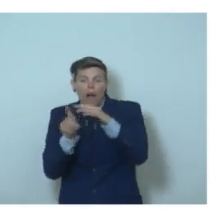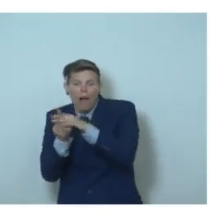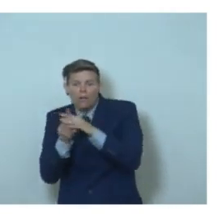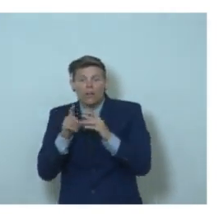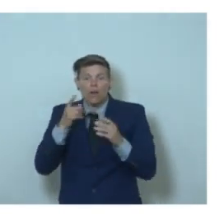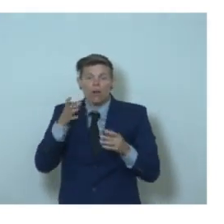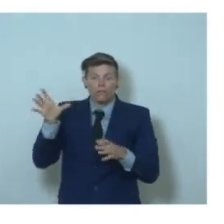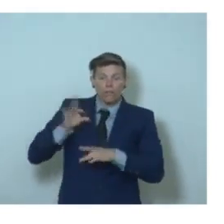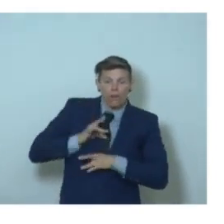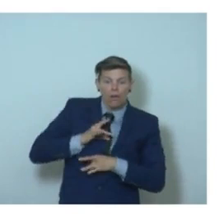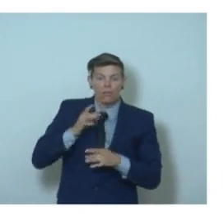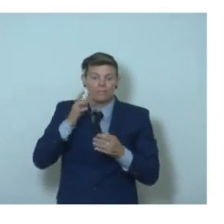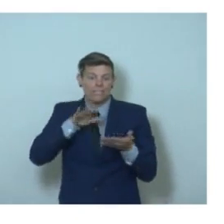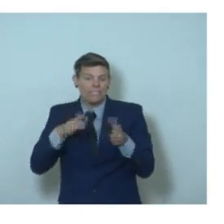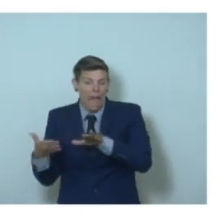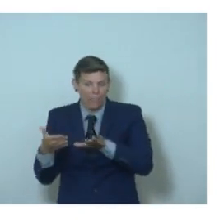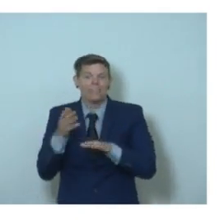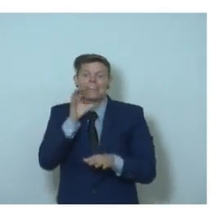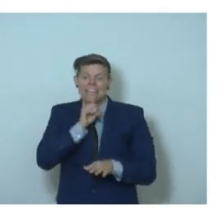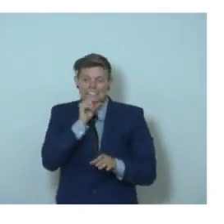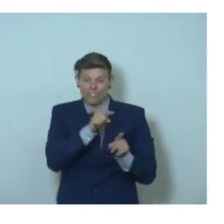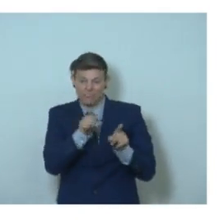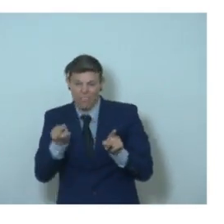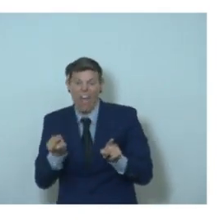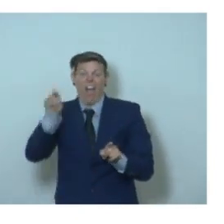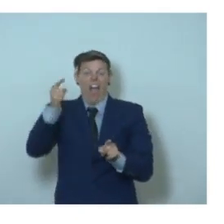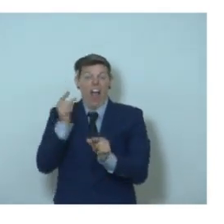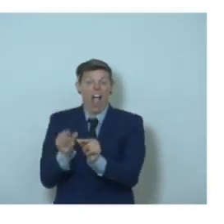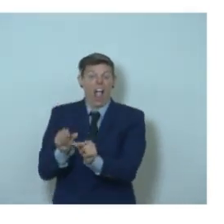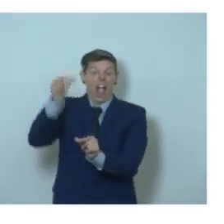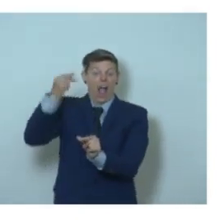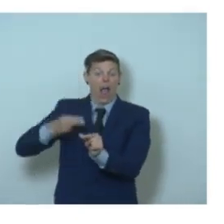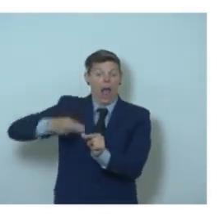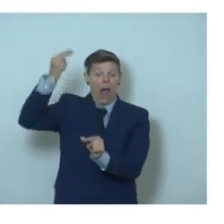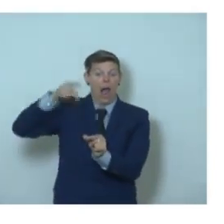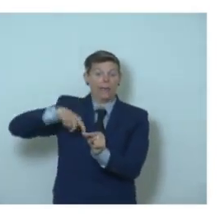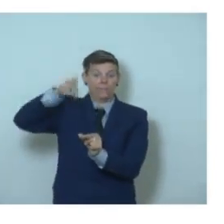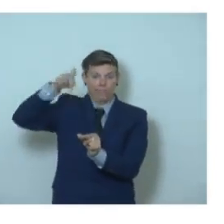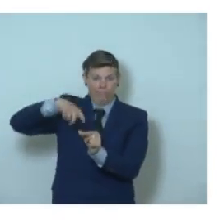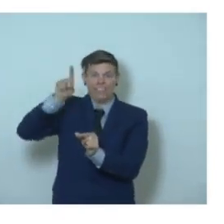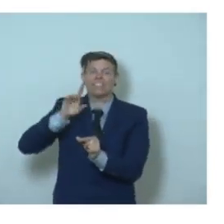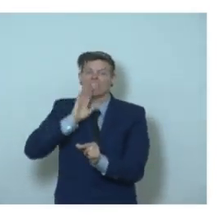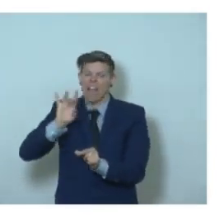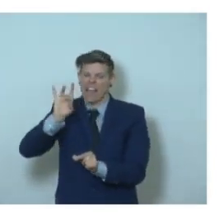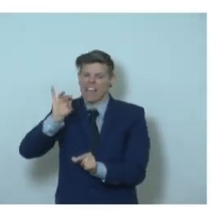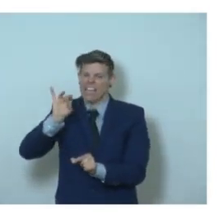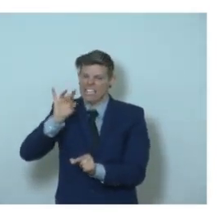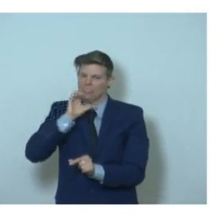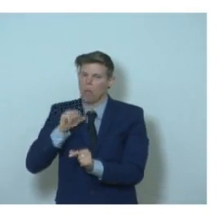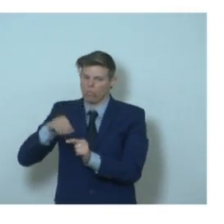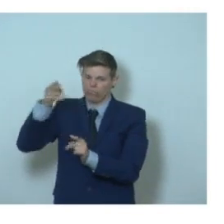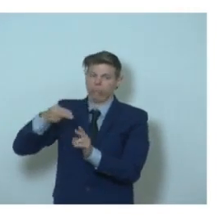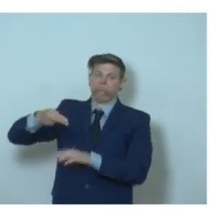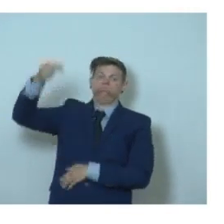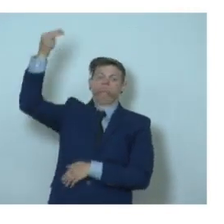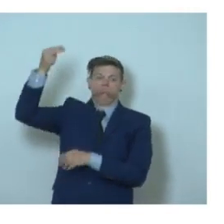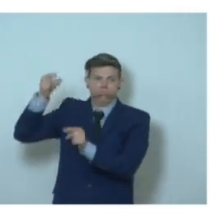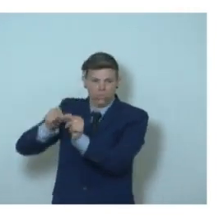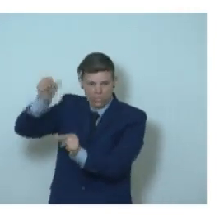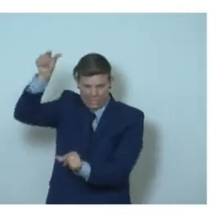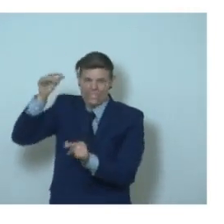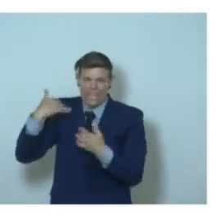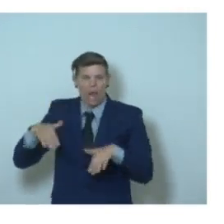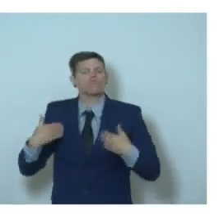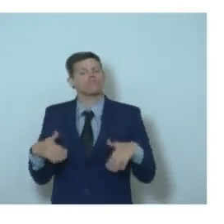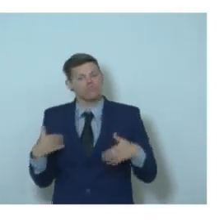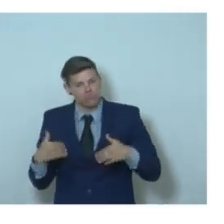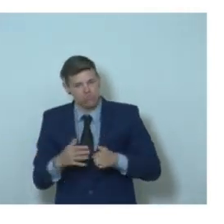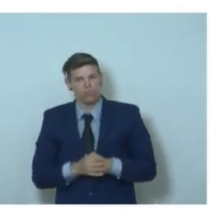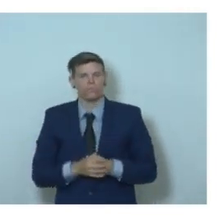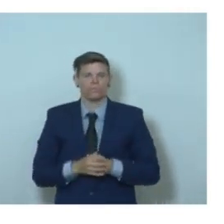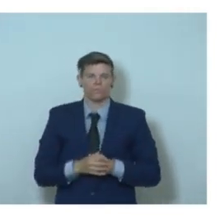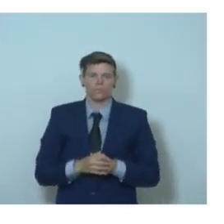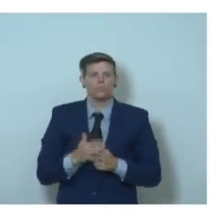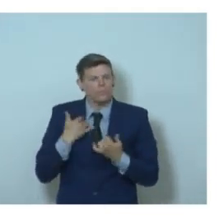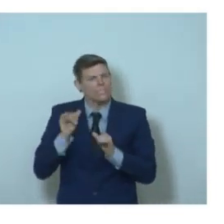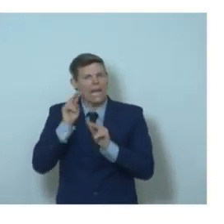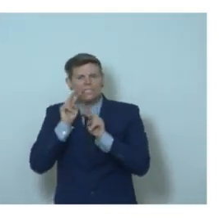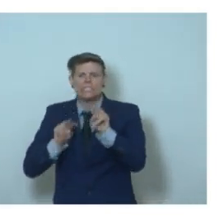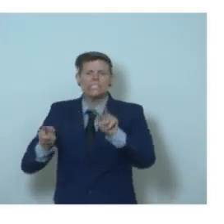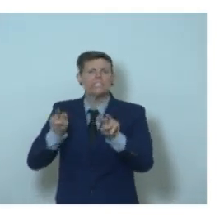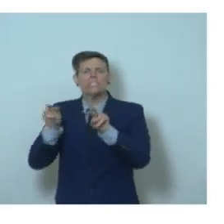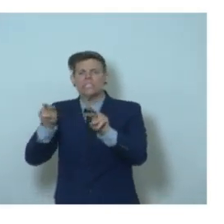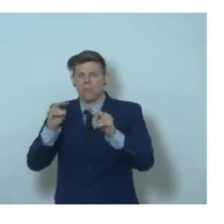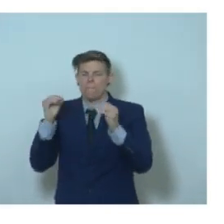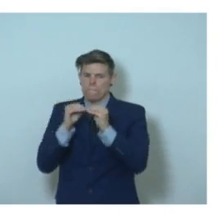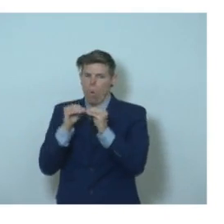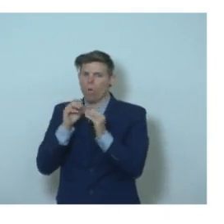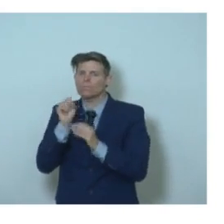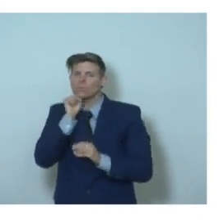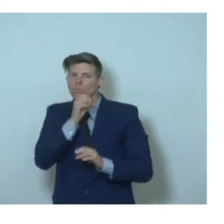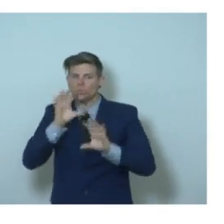BASICALLY THE CHANCES OF A FATALITY DEPENDING ON YOUR AGE GROUP WAS JUST VERY HIGH NUMBERS RANGING 33% FOR PEOPLE OVER 80 AND INTO THEIR 90’S AS WELL.